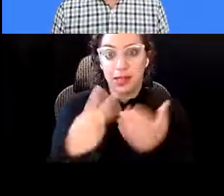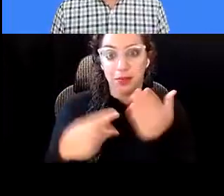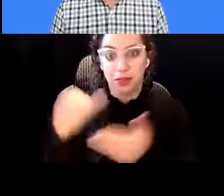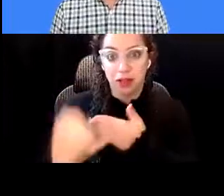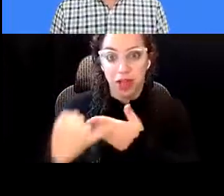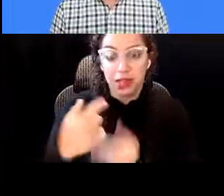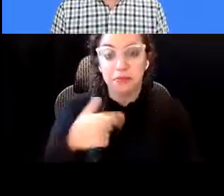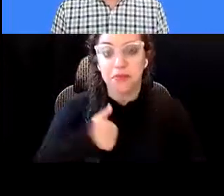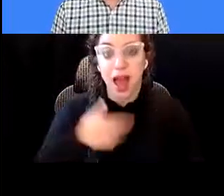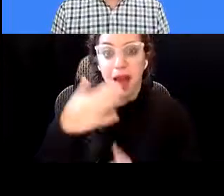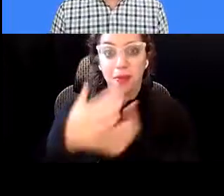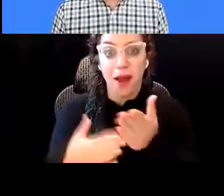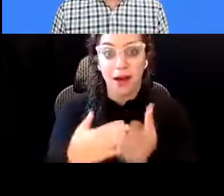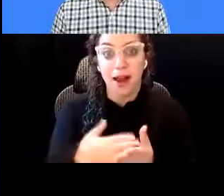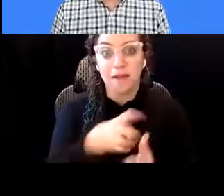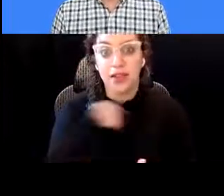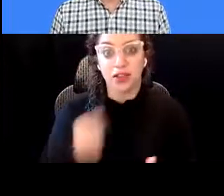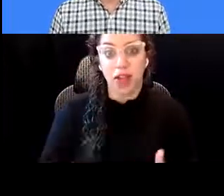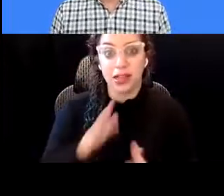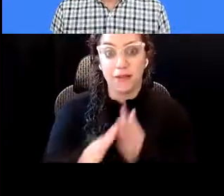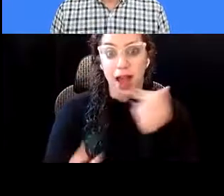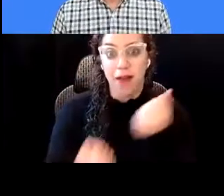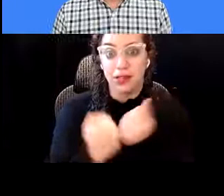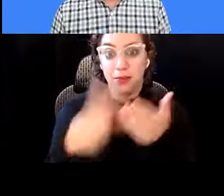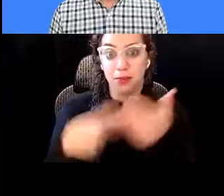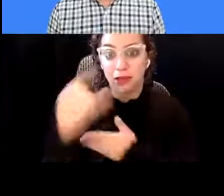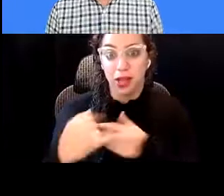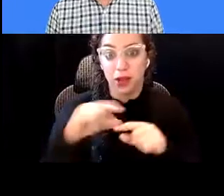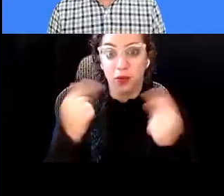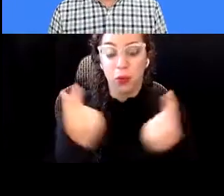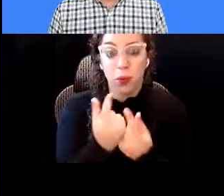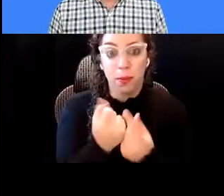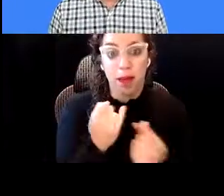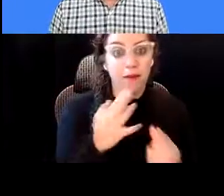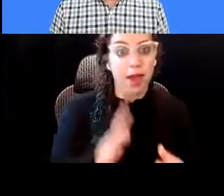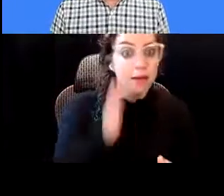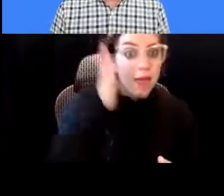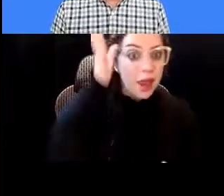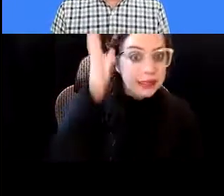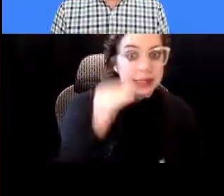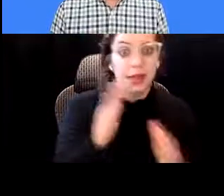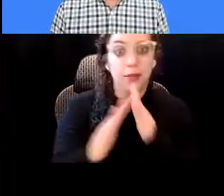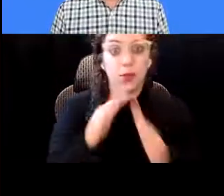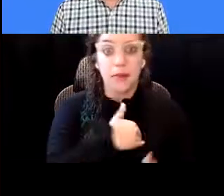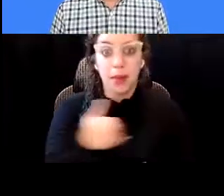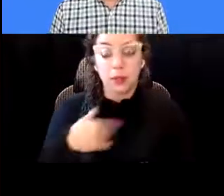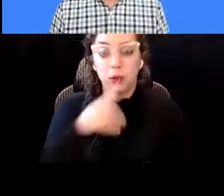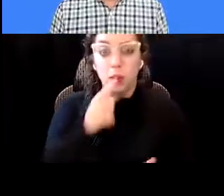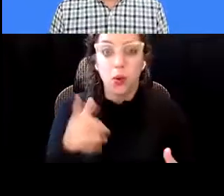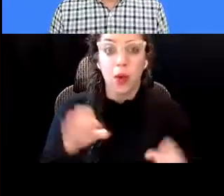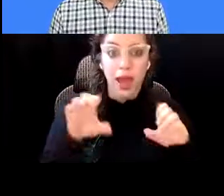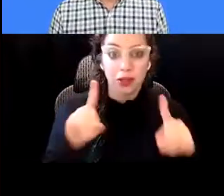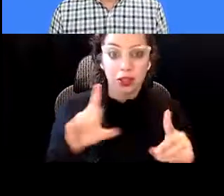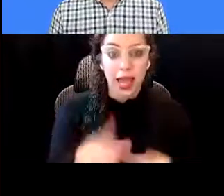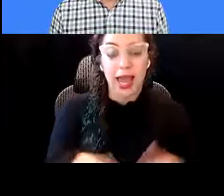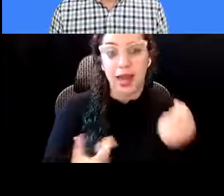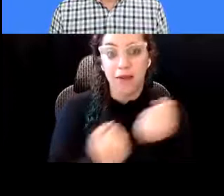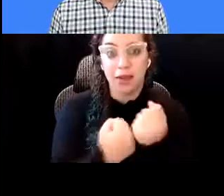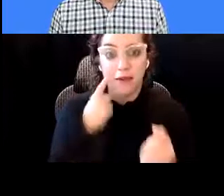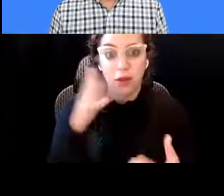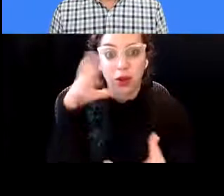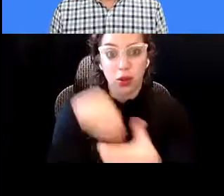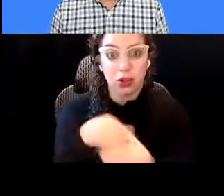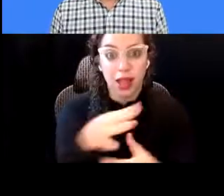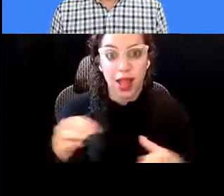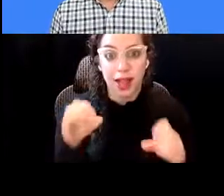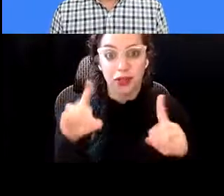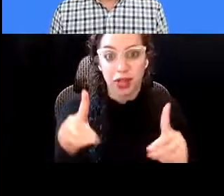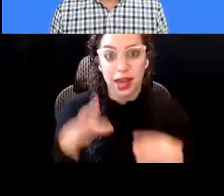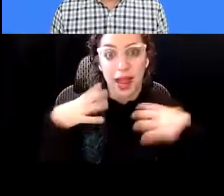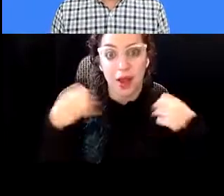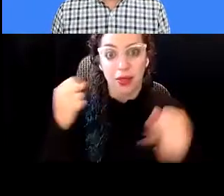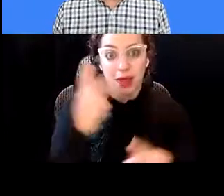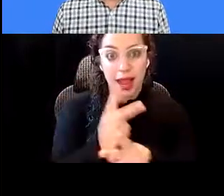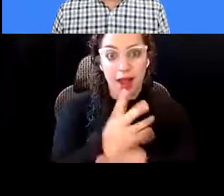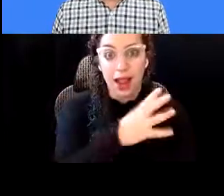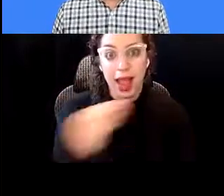I am a part of the Chinatown Disability Advocacy Project, a group of parents and community members who educate and advocate for inclusion in education, health care, and social life.